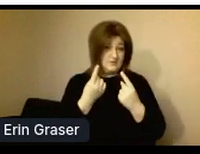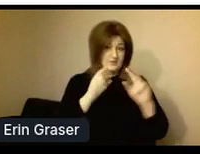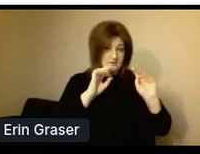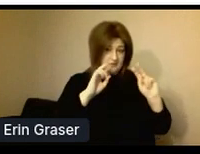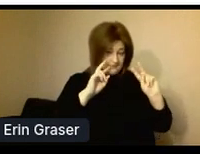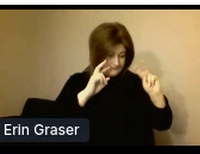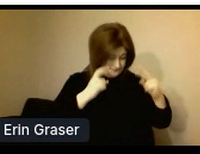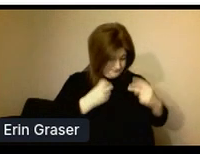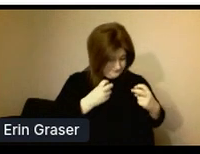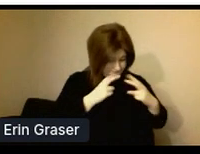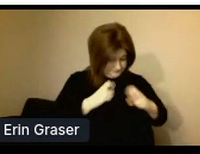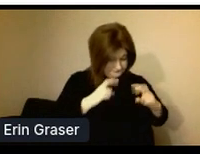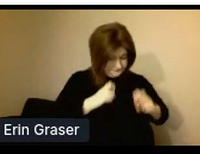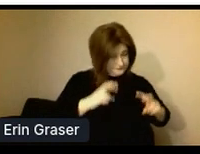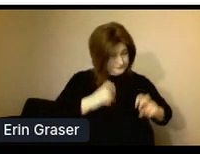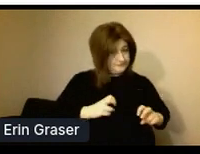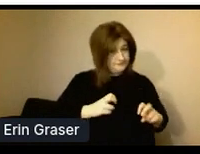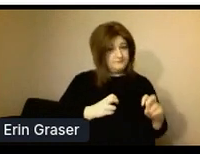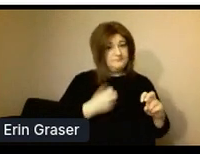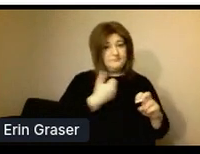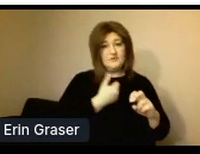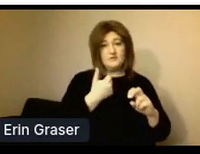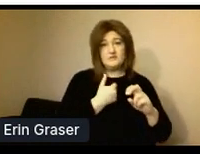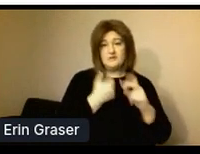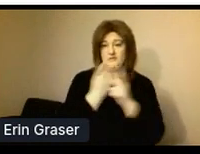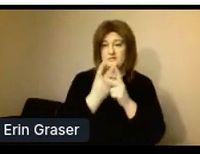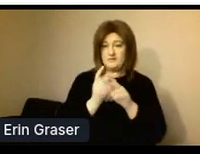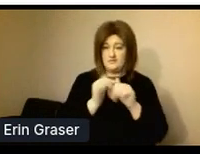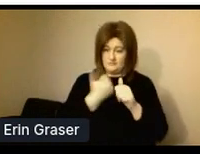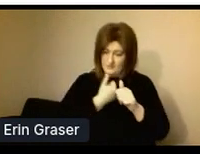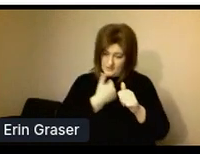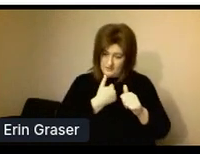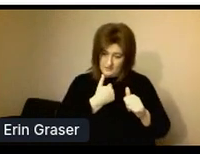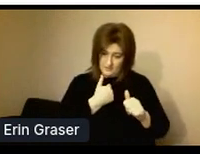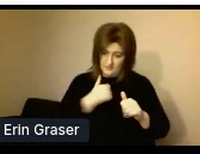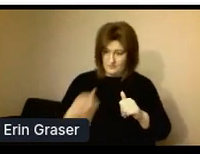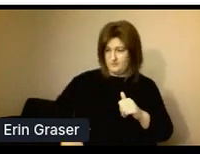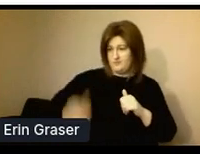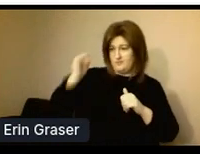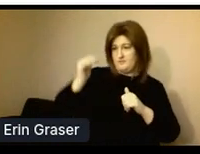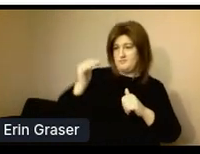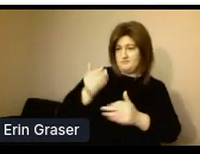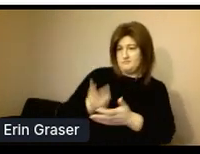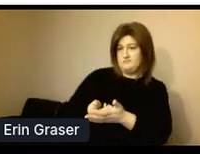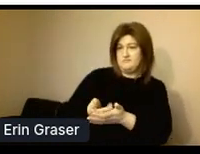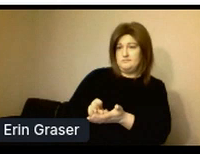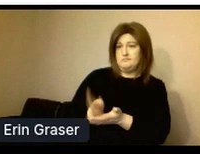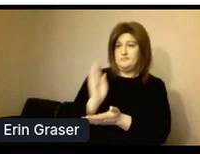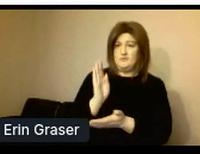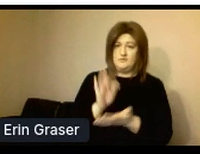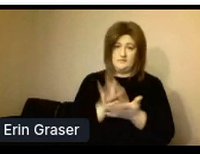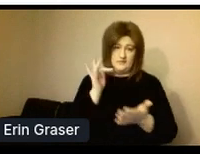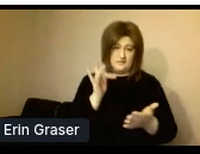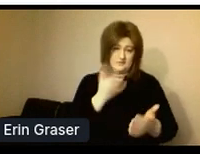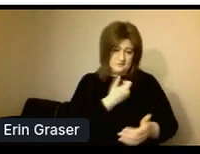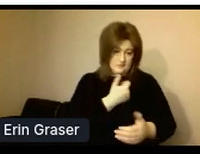Be self reflective. Determine how your own privilege and your power might impact the way that you navigate